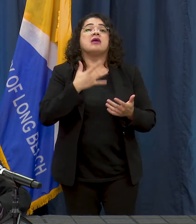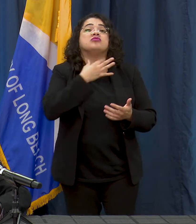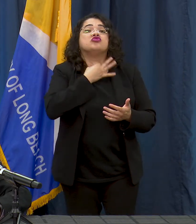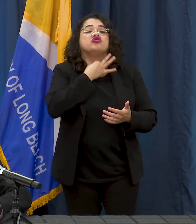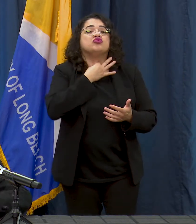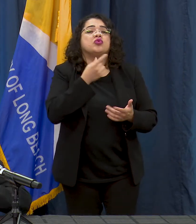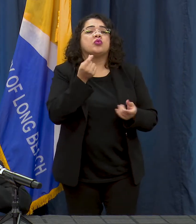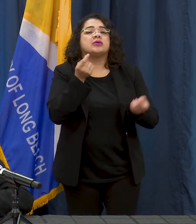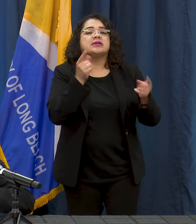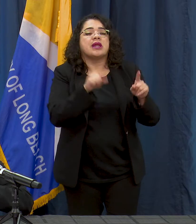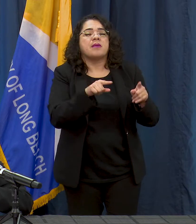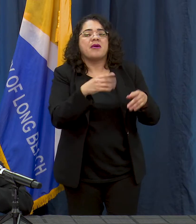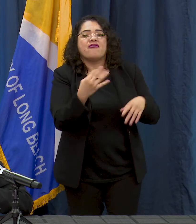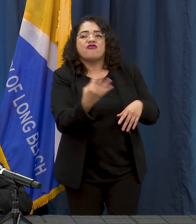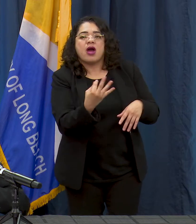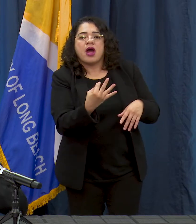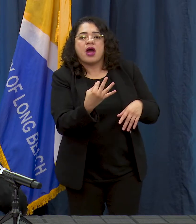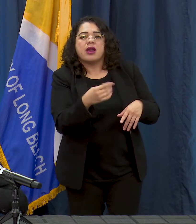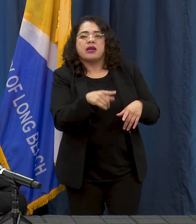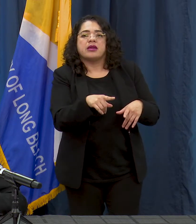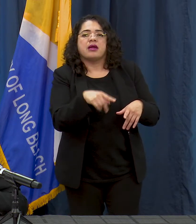where the numbers are gonna be at and that's what I'm gonna be looking at